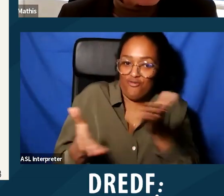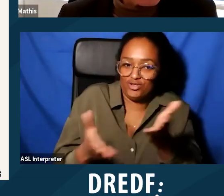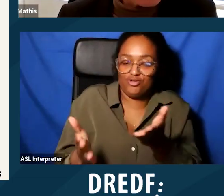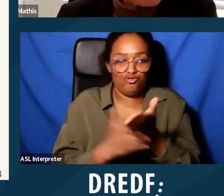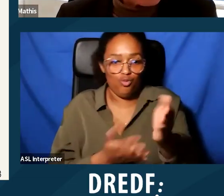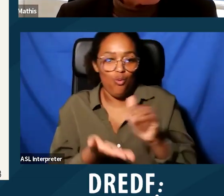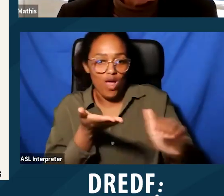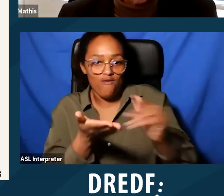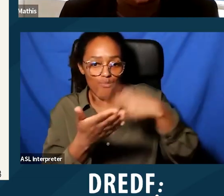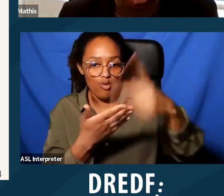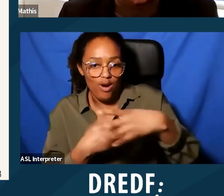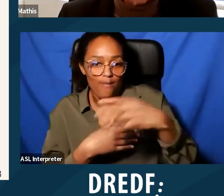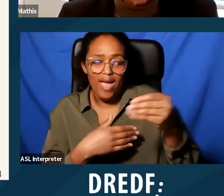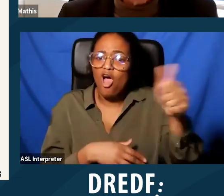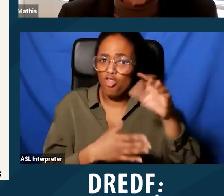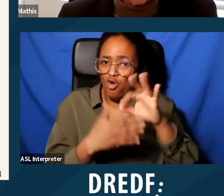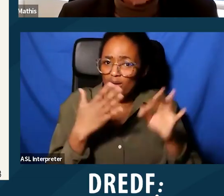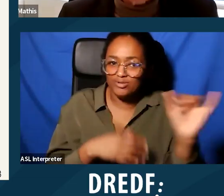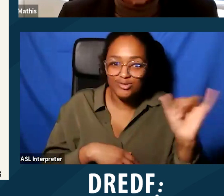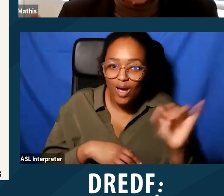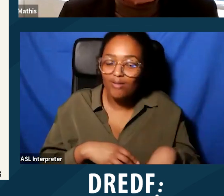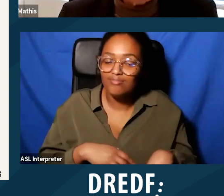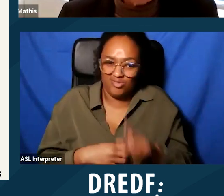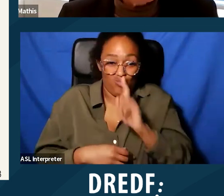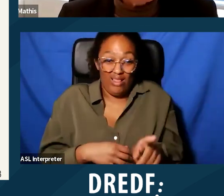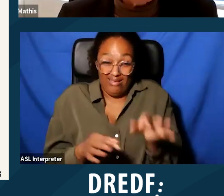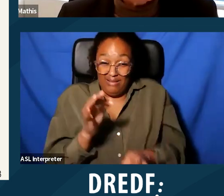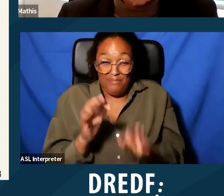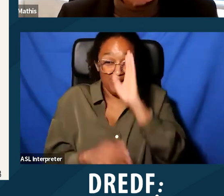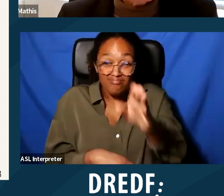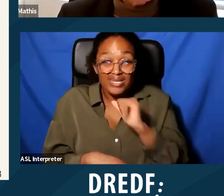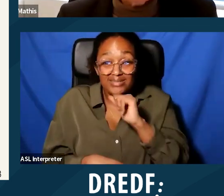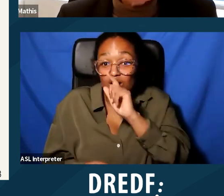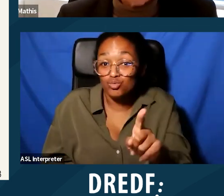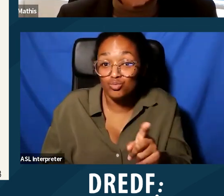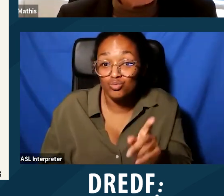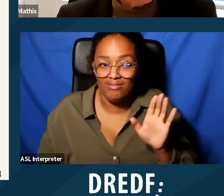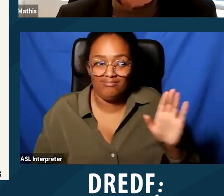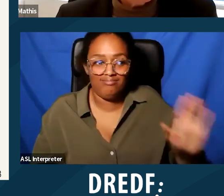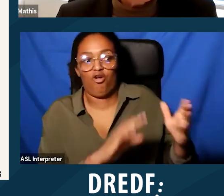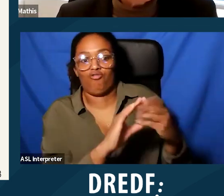And so it is simply not true. The Supreme Court itself has said that it is not true,